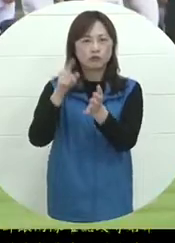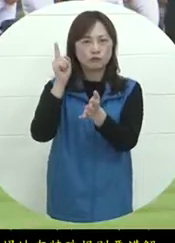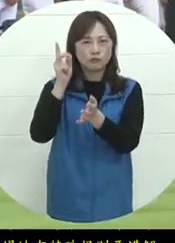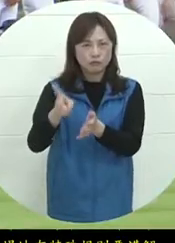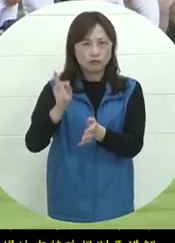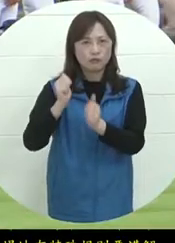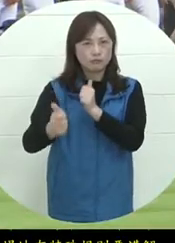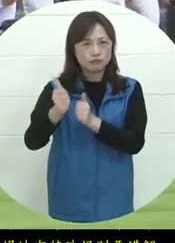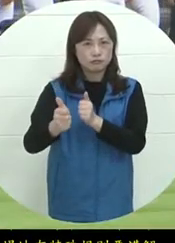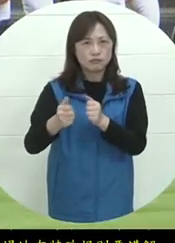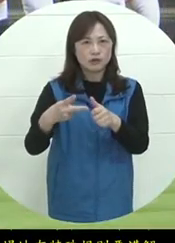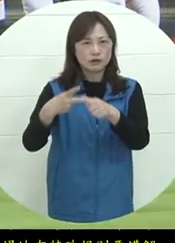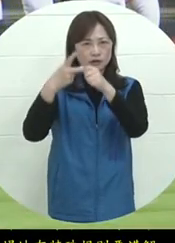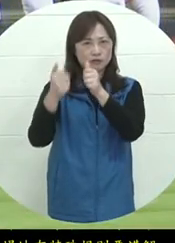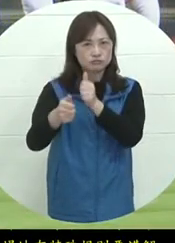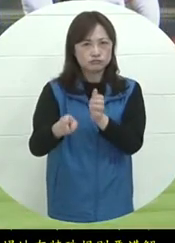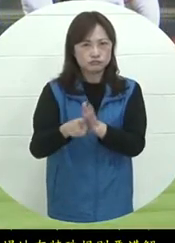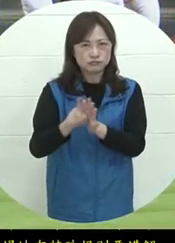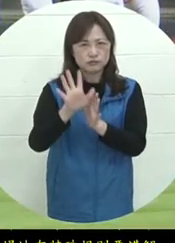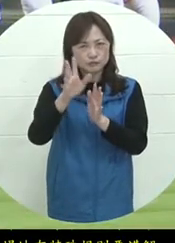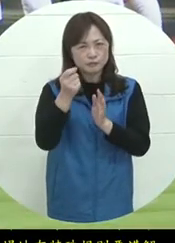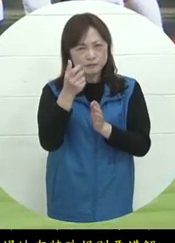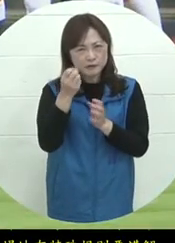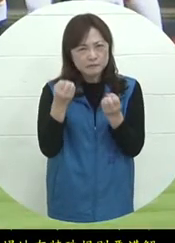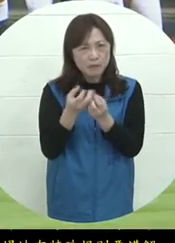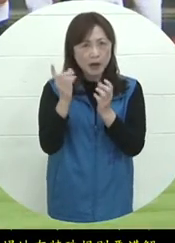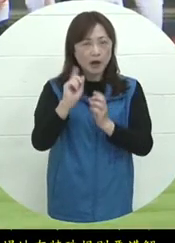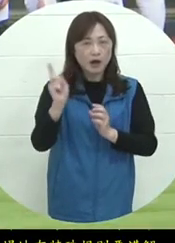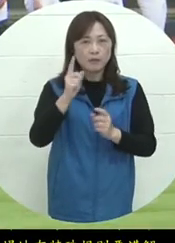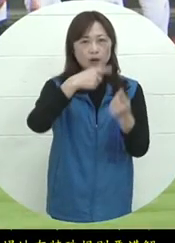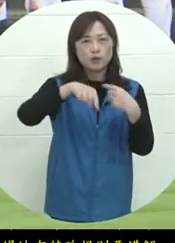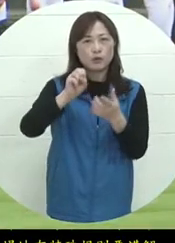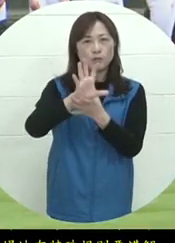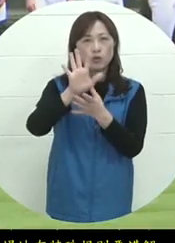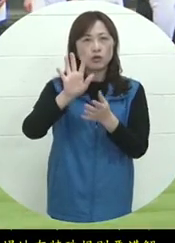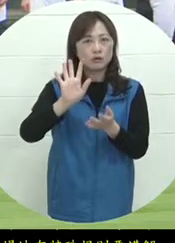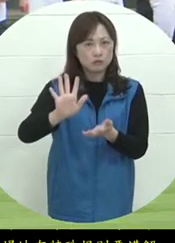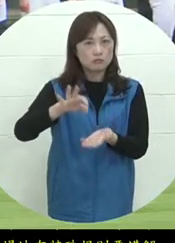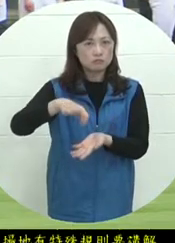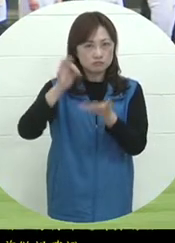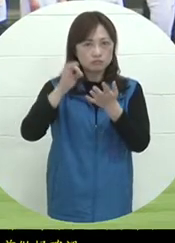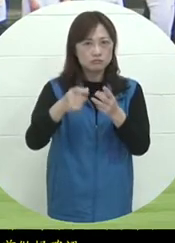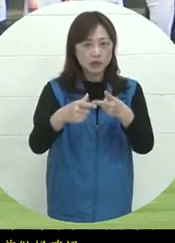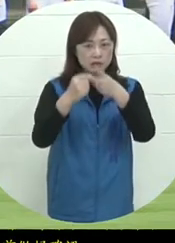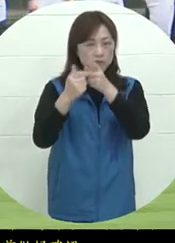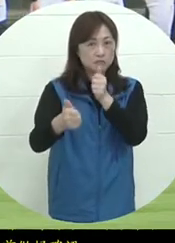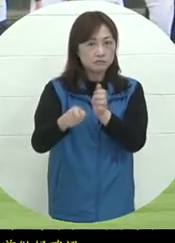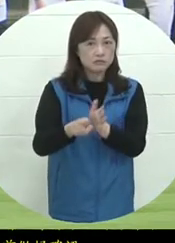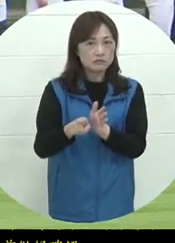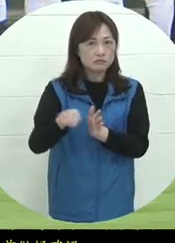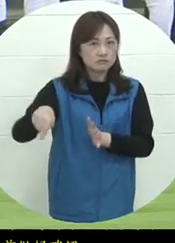in the second game. There was also an episode during the broadcast of the game. I mentioned that for the second game, they may have written the work list